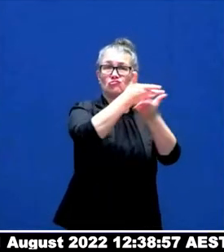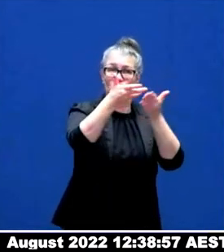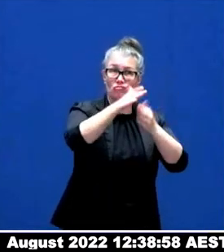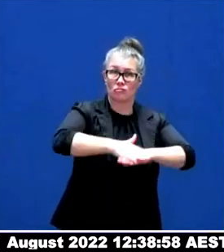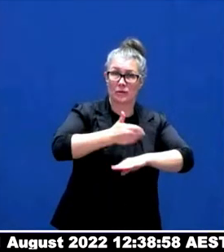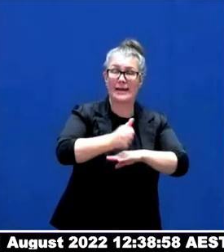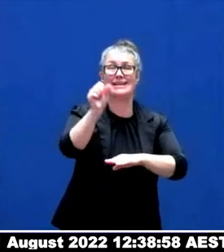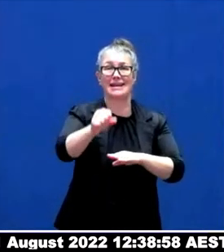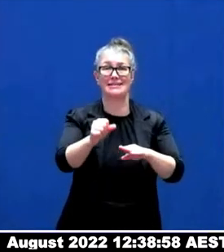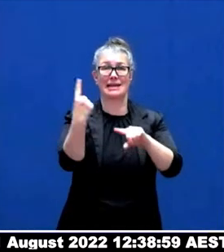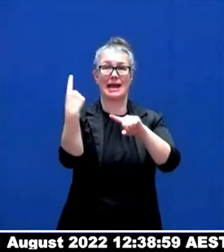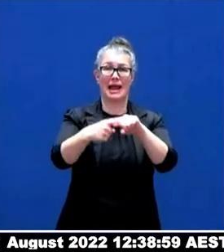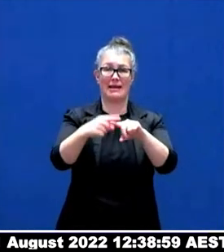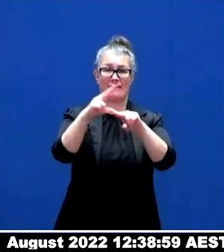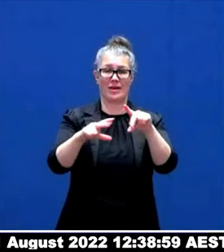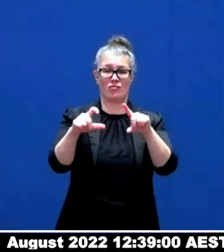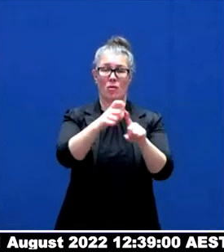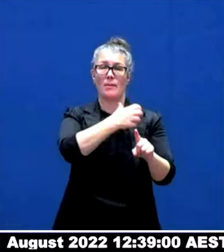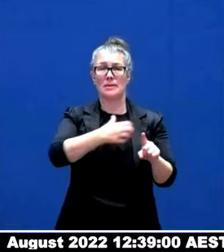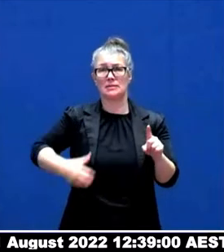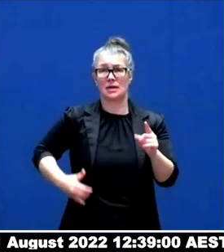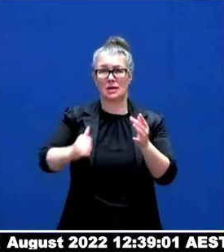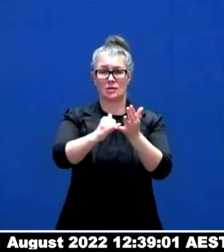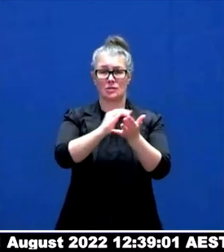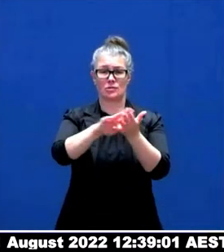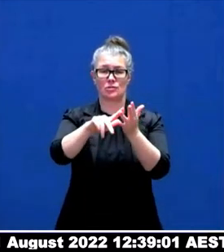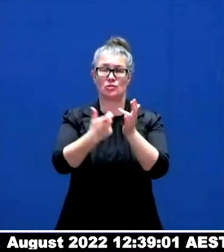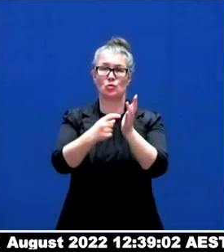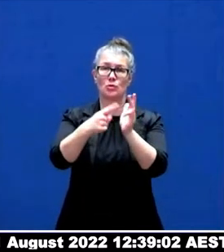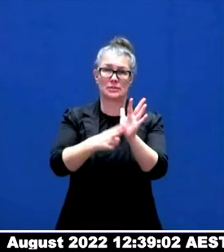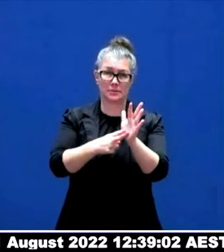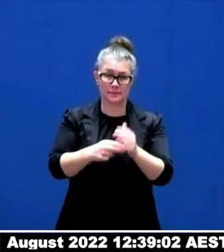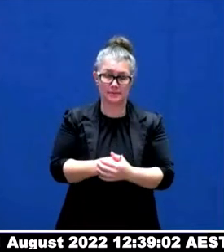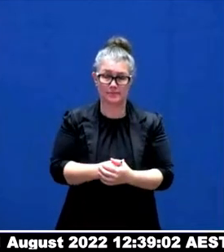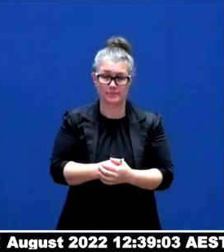Minister, Minister Shorten coming into the role, housing is high on his agenda.